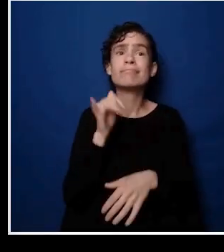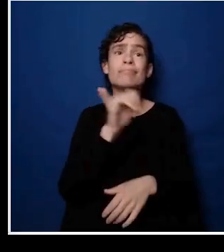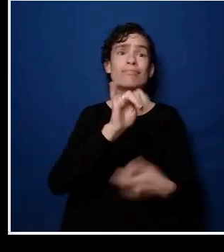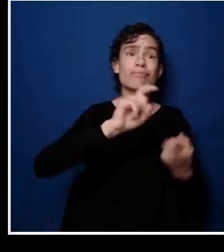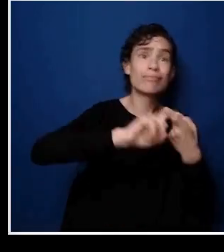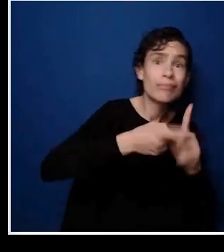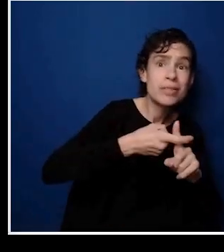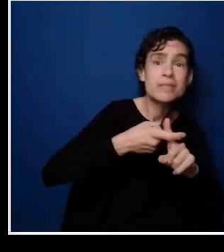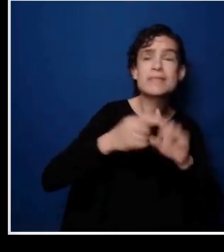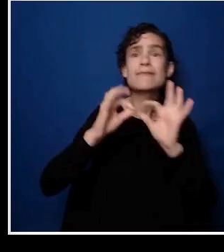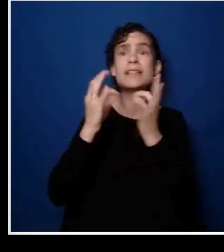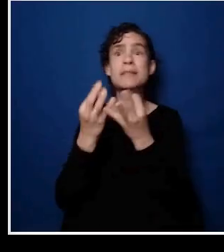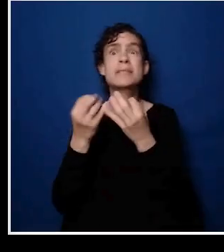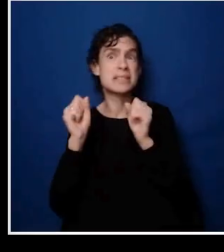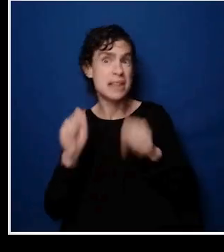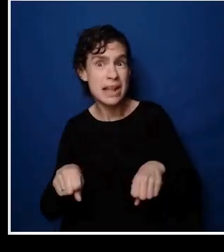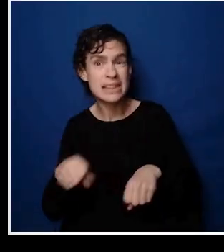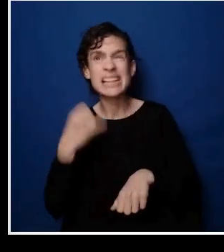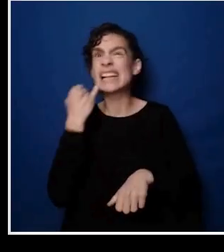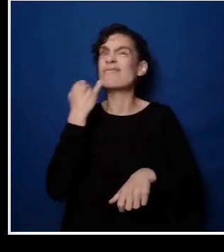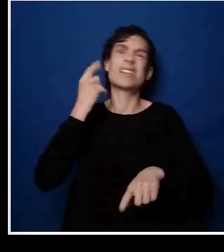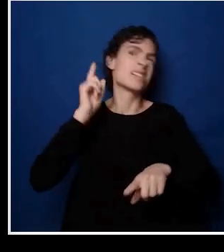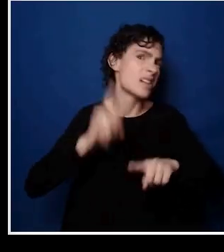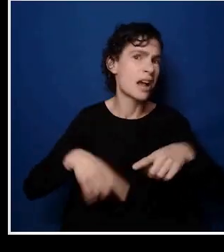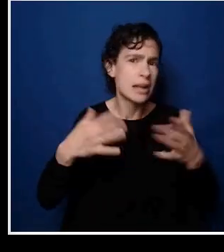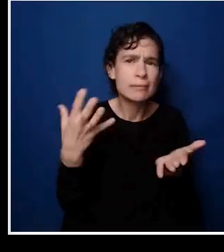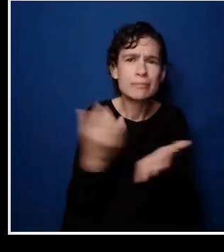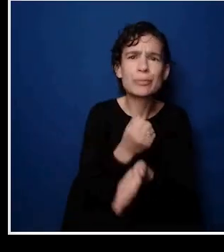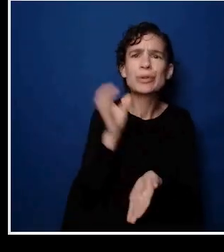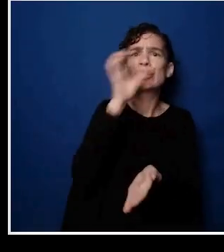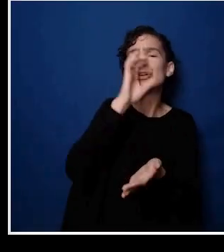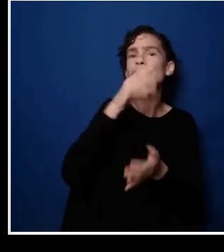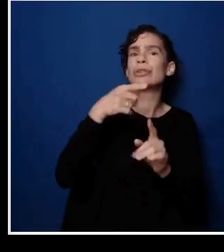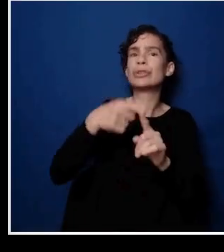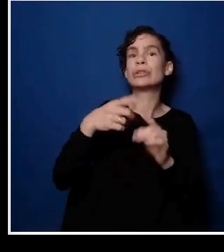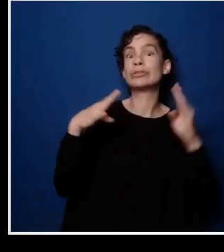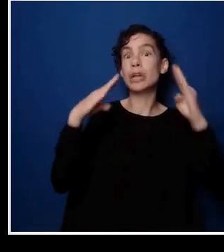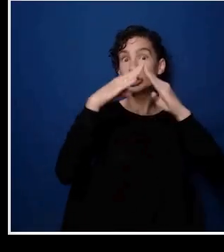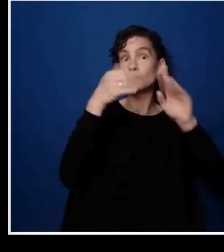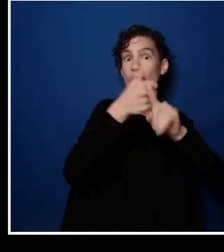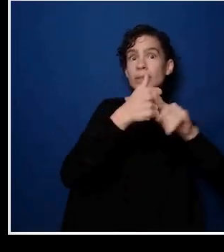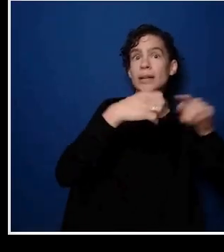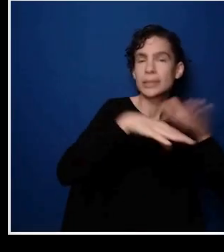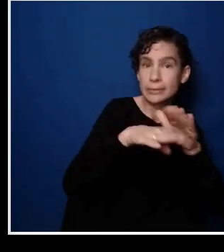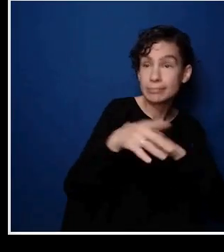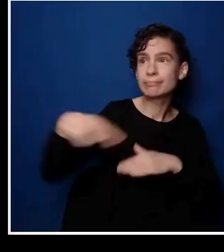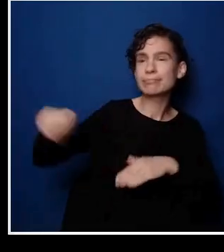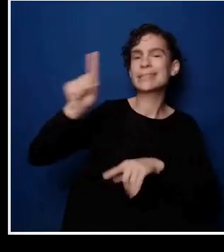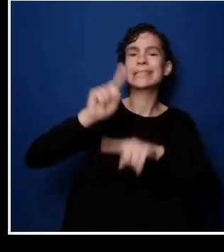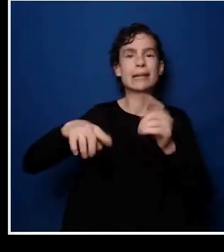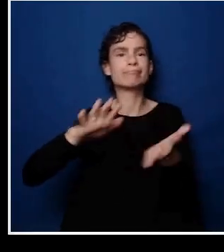If not, look into accessible shelters. You cannot be turned away at a shelter because of your disability. However,